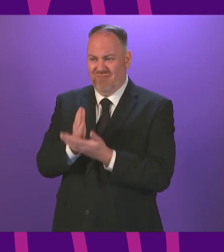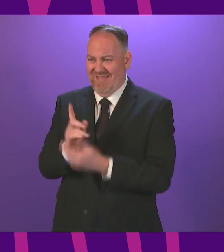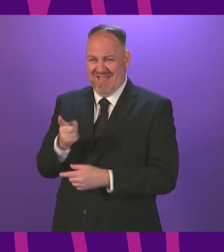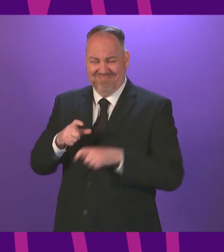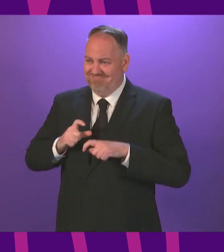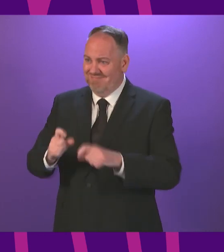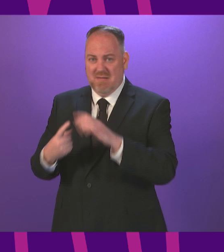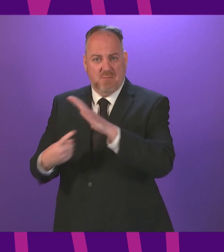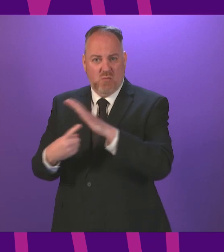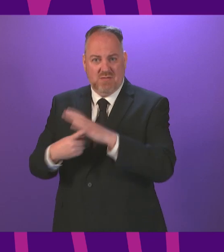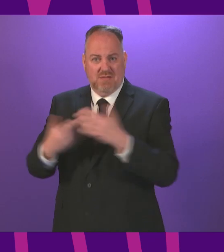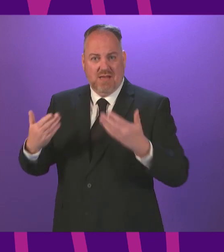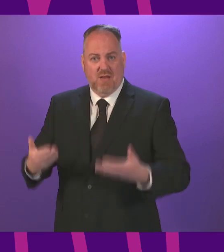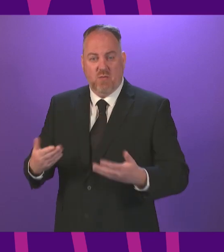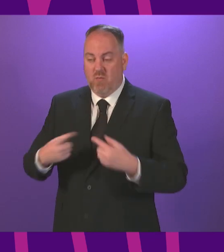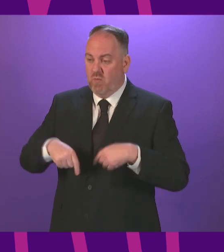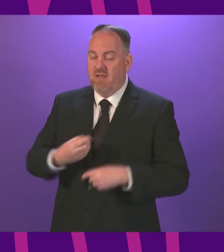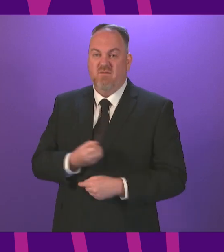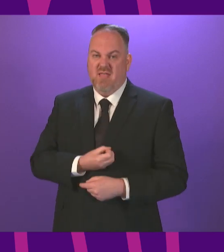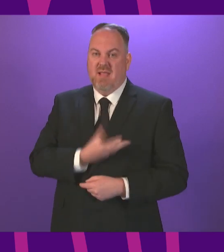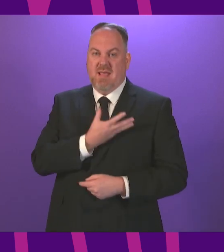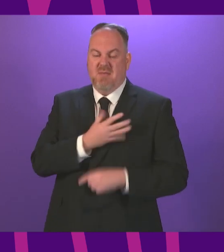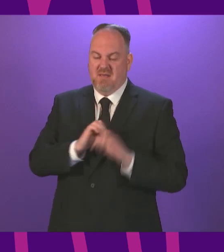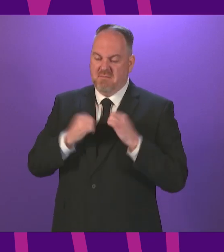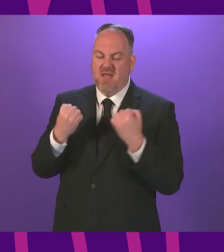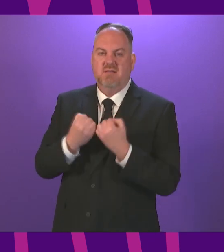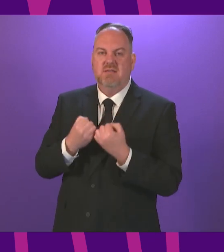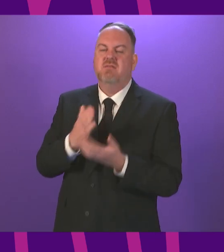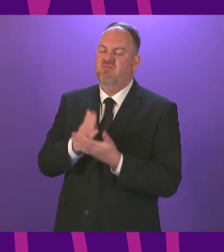On behalf of the entire Scottish Labour Party, I offer my condolences to everyone who is in